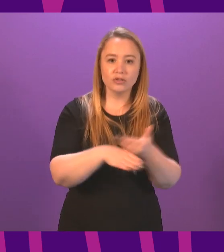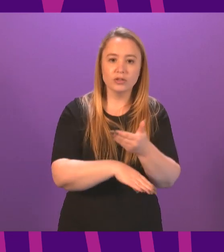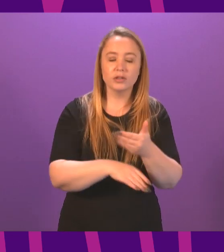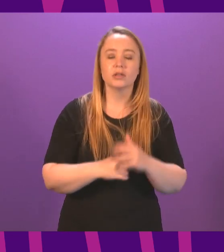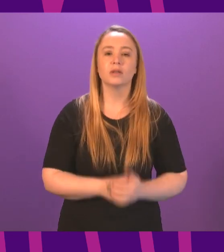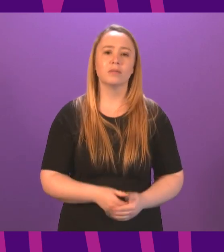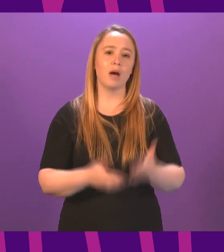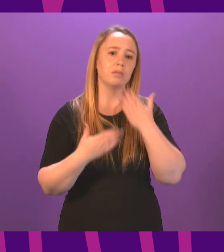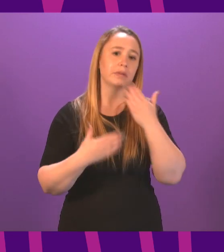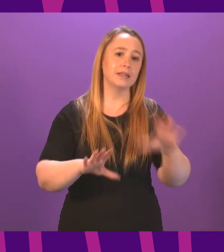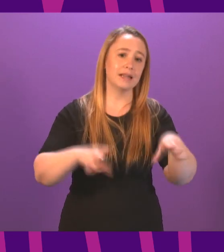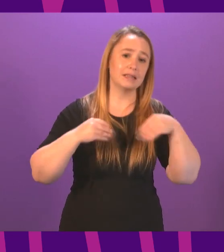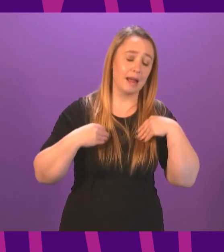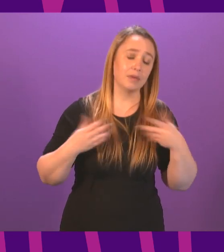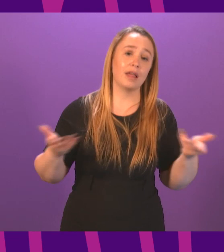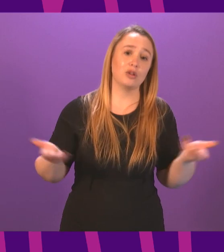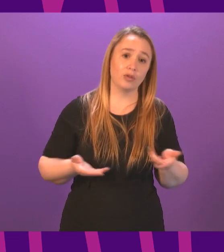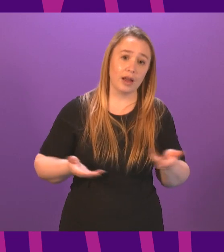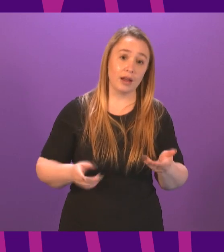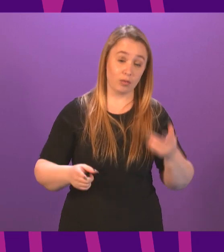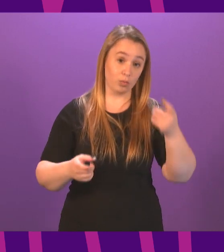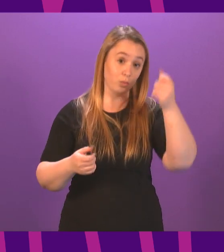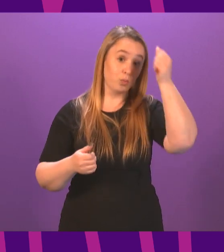we absolutely recognise the importance of the matter and want to make sure that students